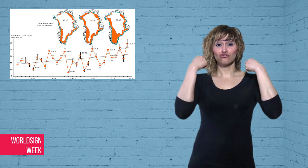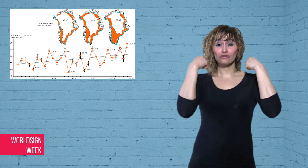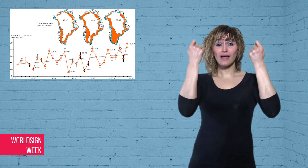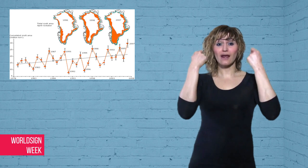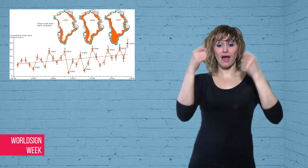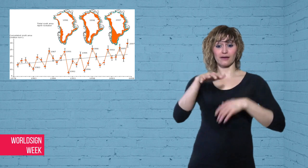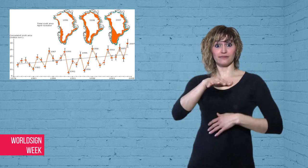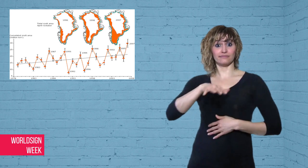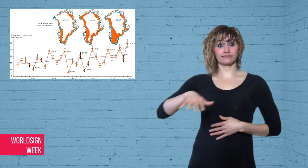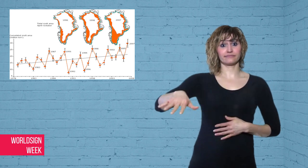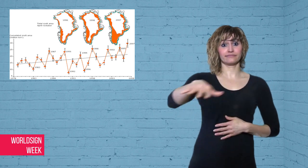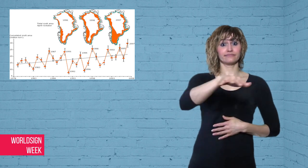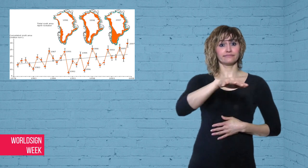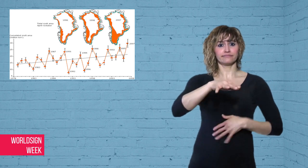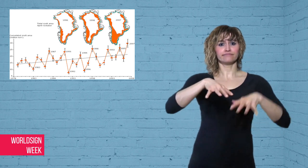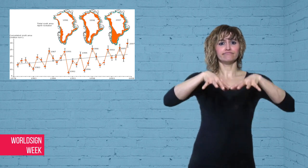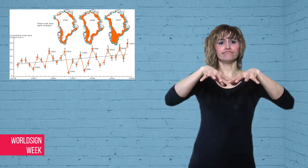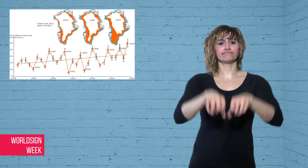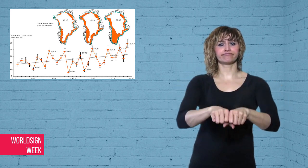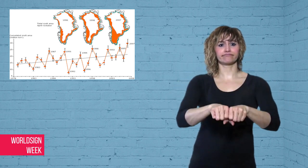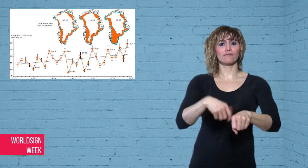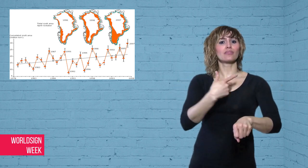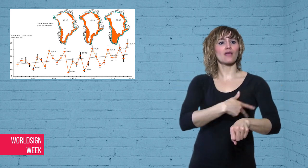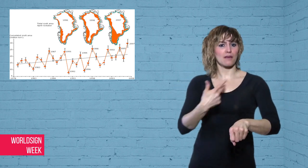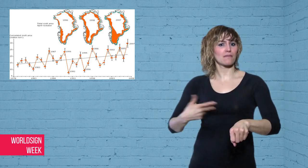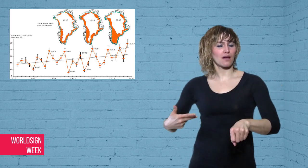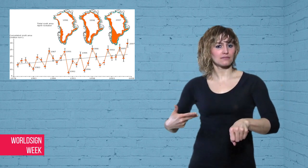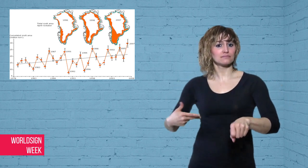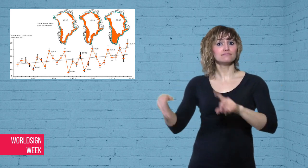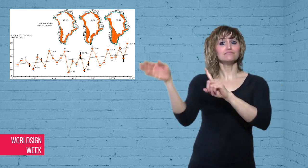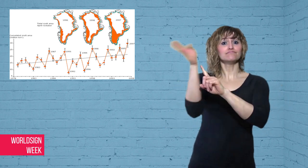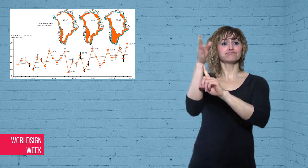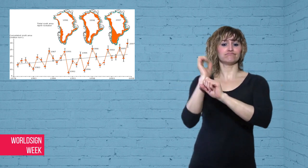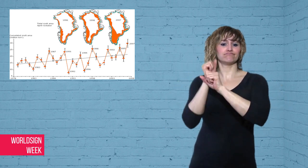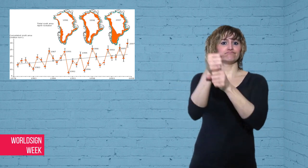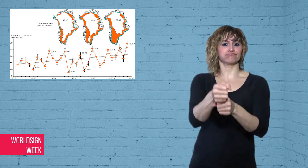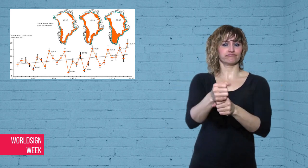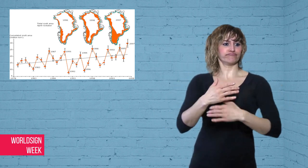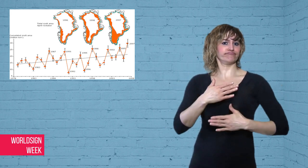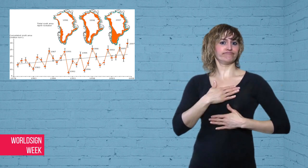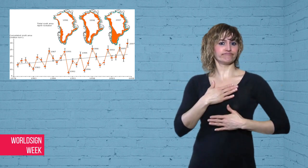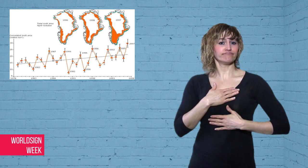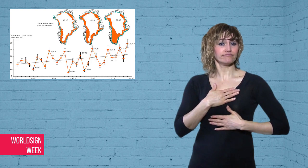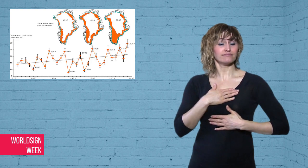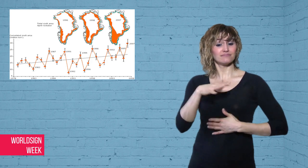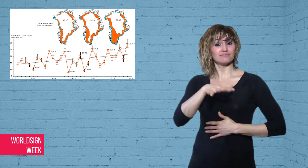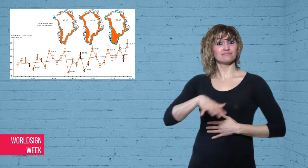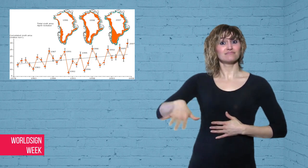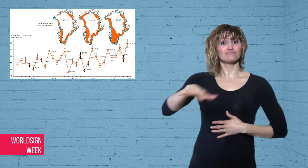As a territory under Denmark,